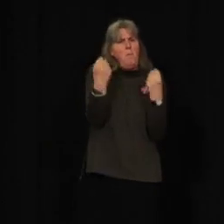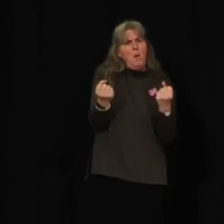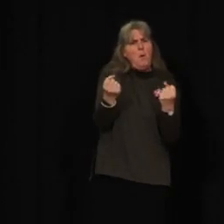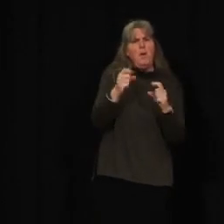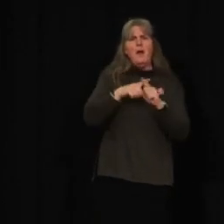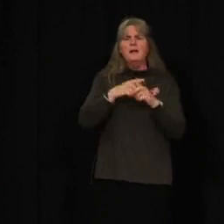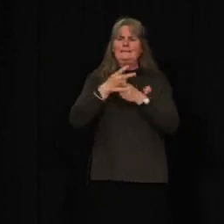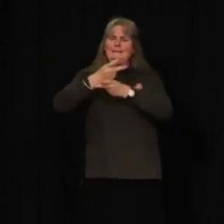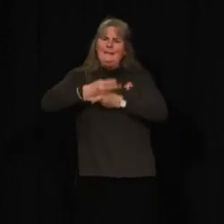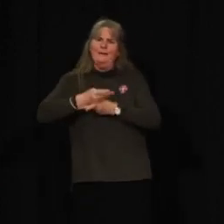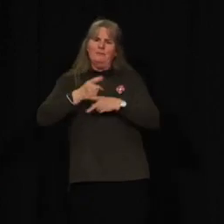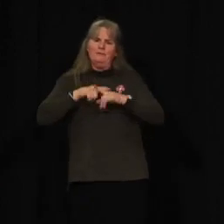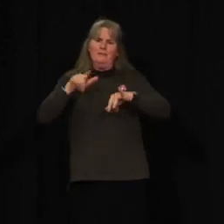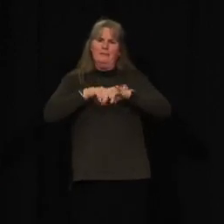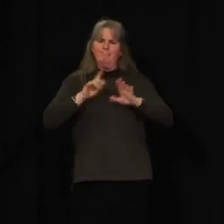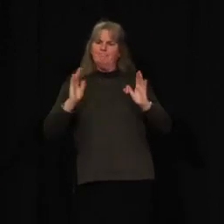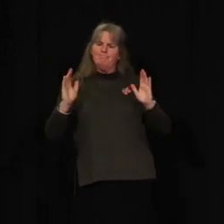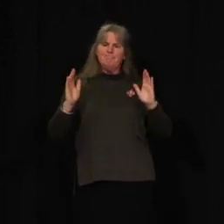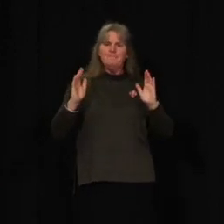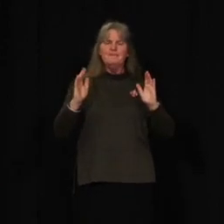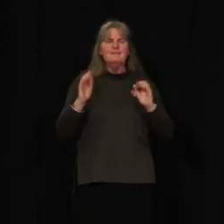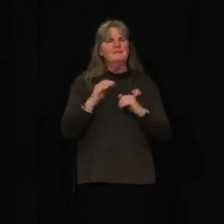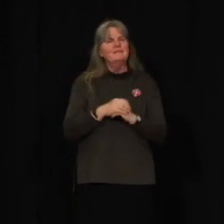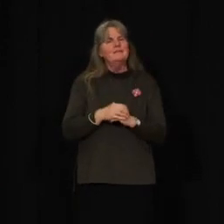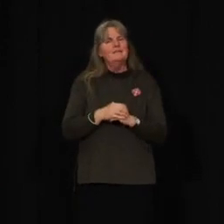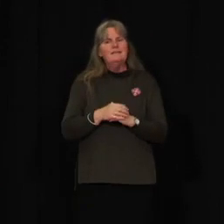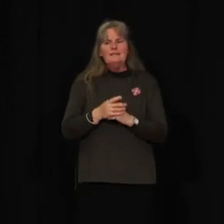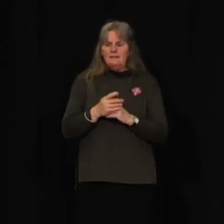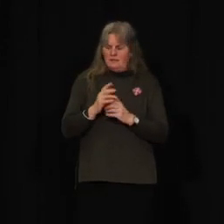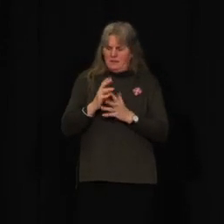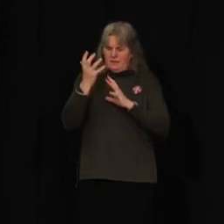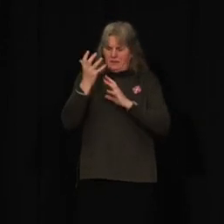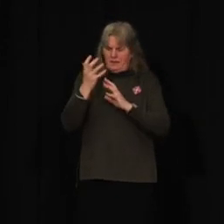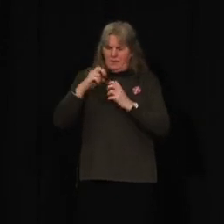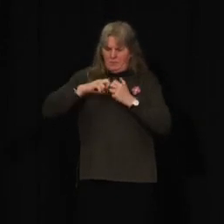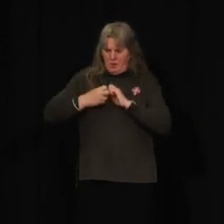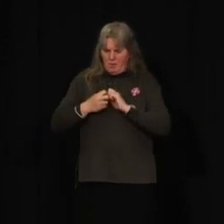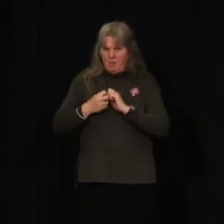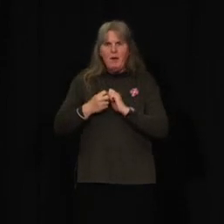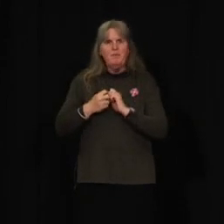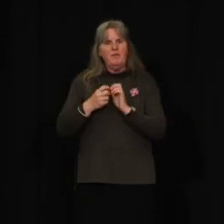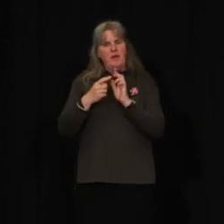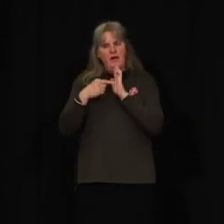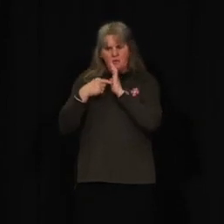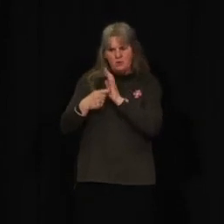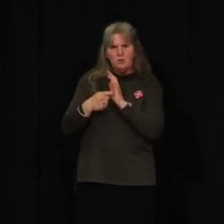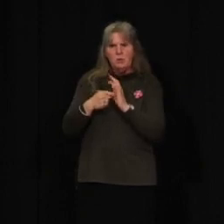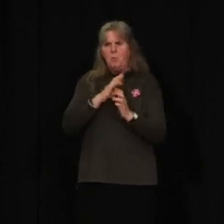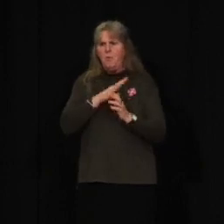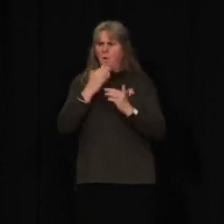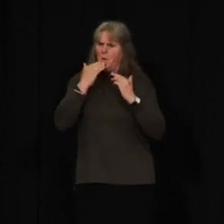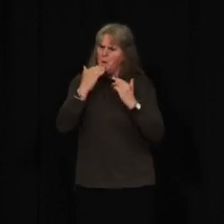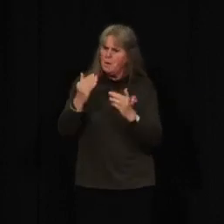In the report, the panel says "crisis magnifies both heroes and gaps in care.